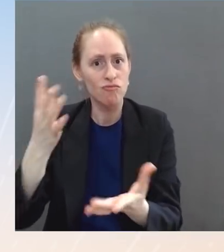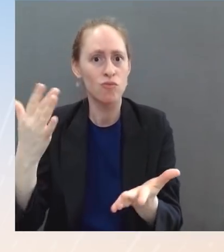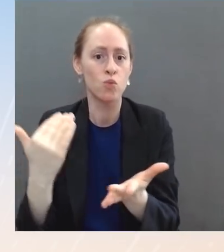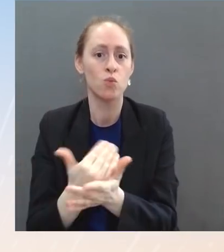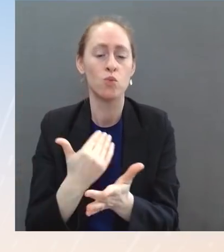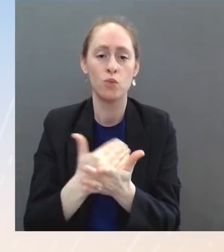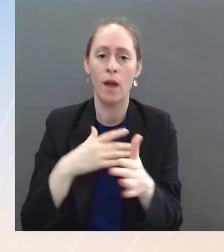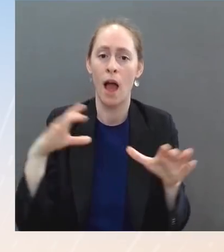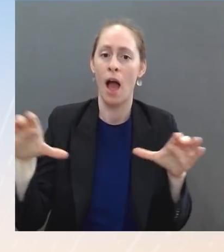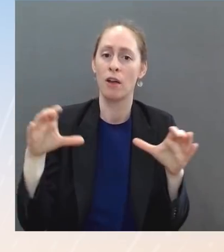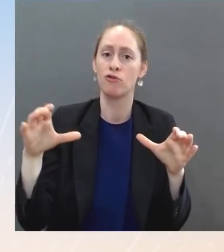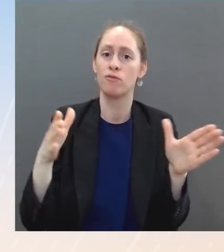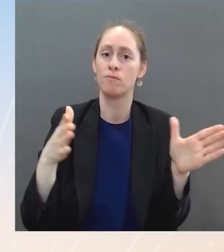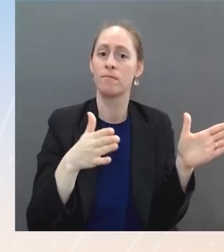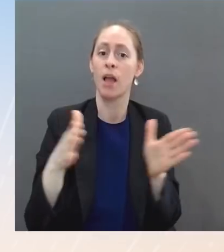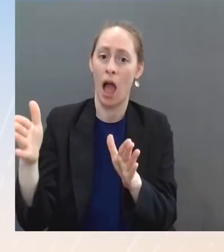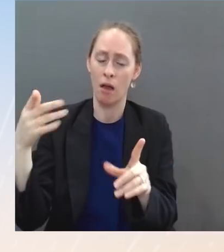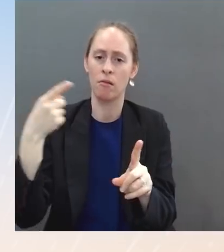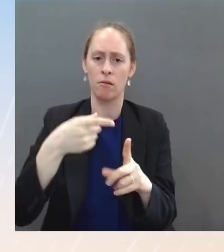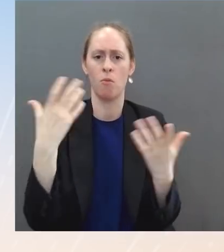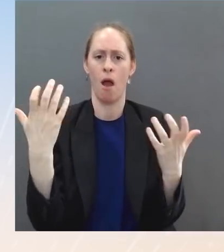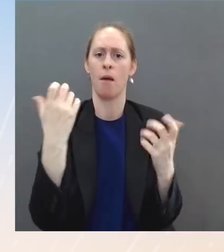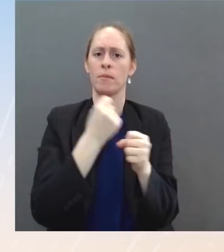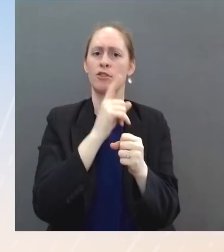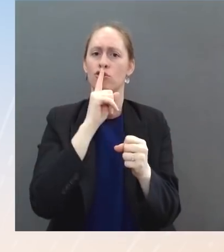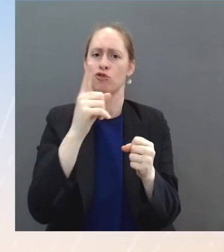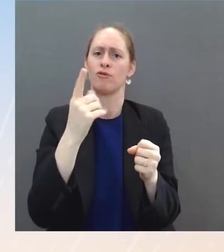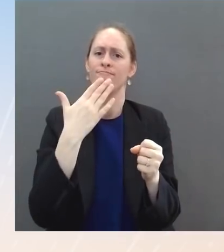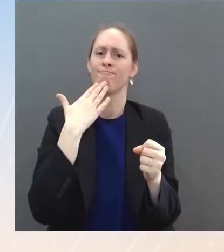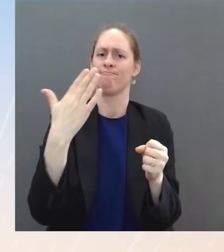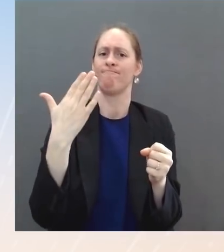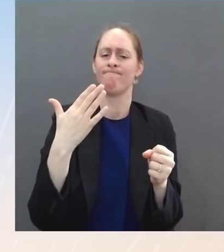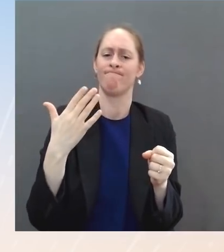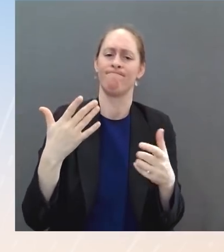By leveraging funds from the Bipartisan Infrastructure Law and the American Rescue Plan,